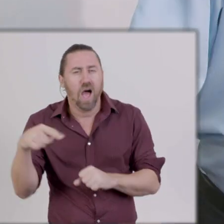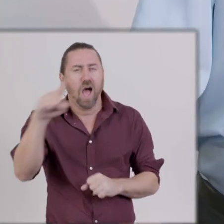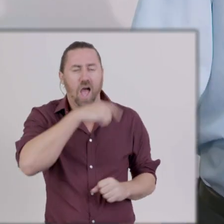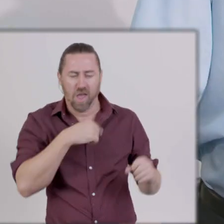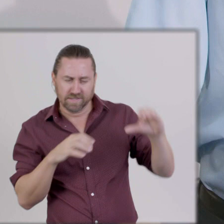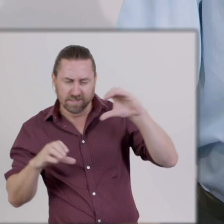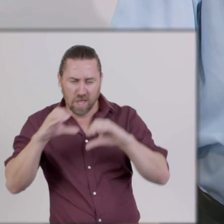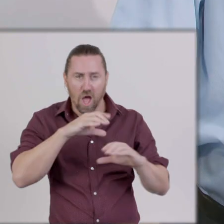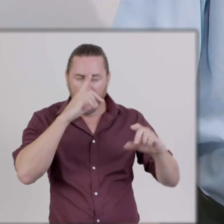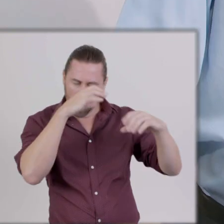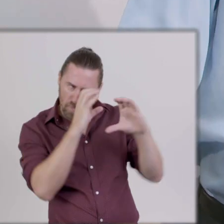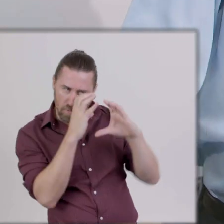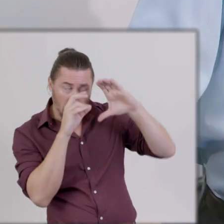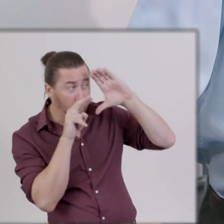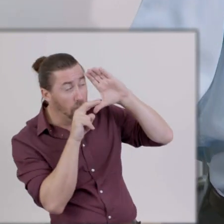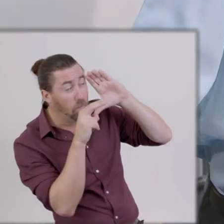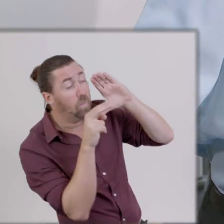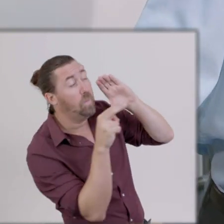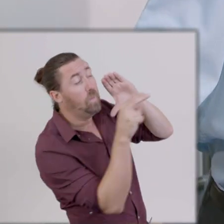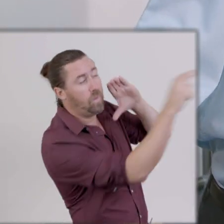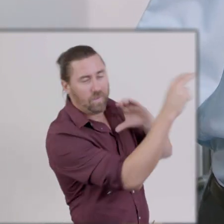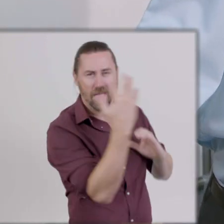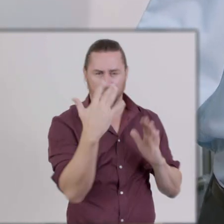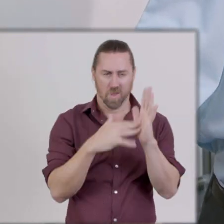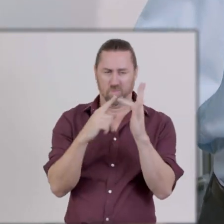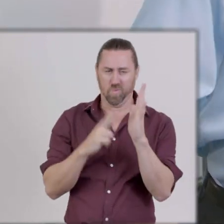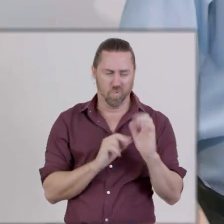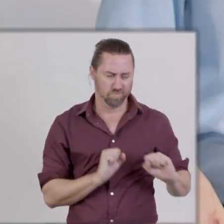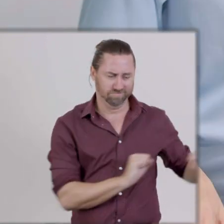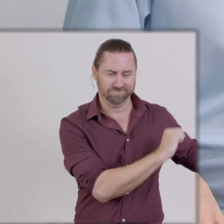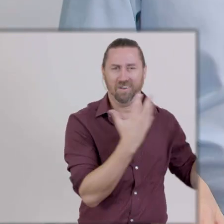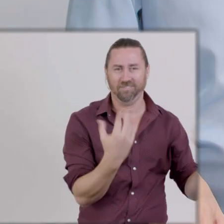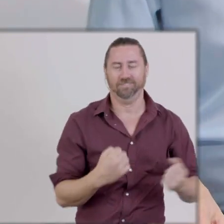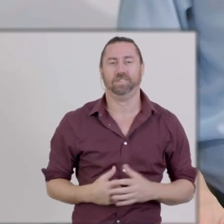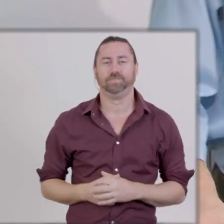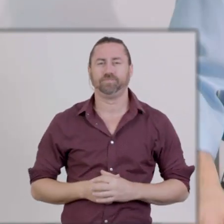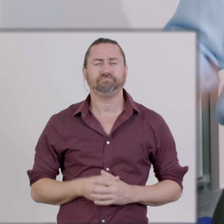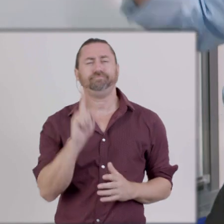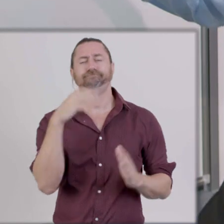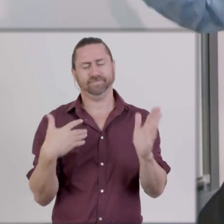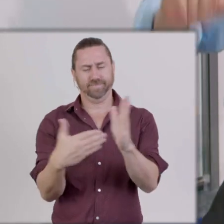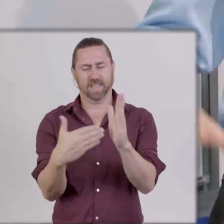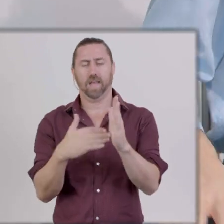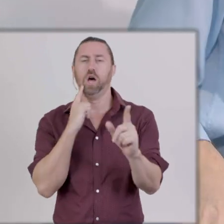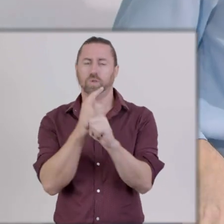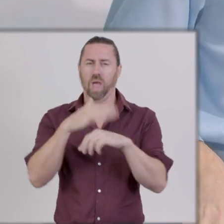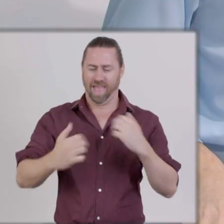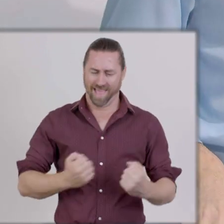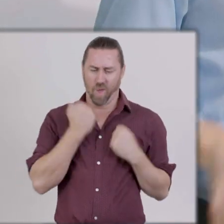that will tell them exactly how many moons these planets have. Today, we're going to explore more about Earth's moon.